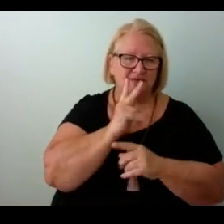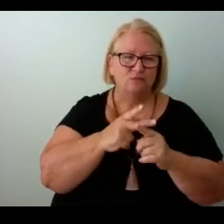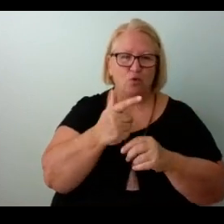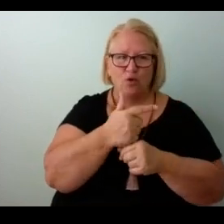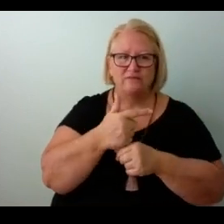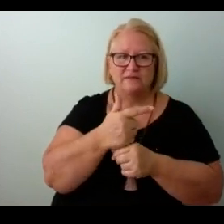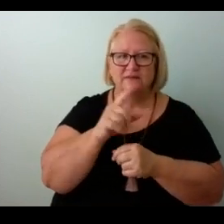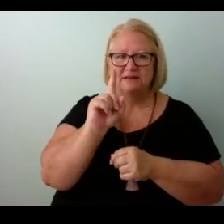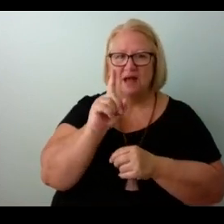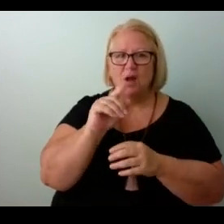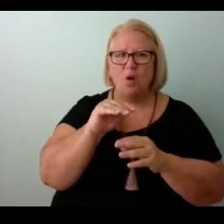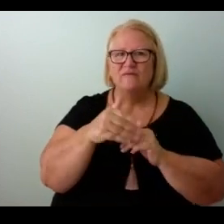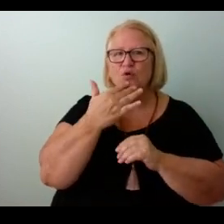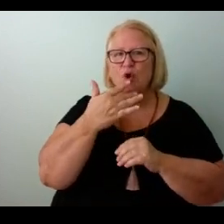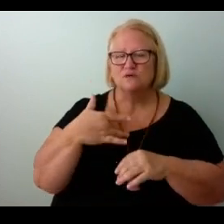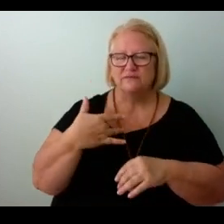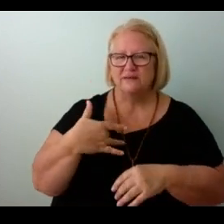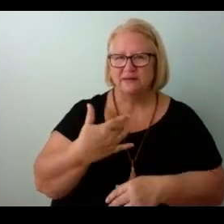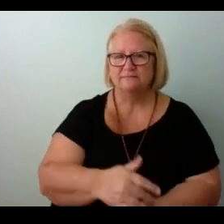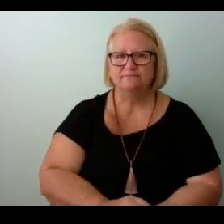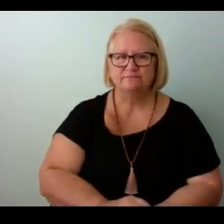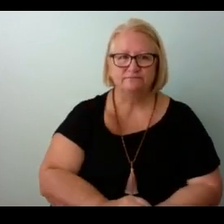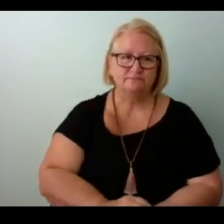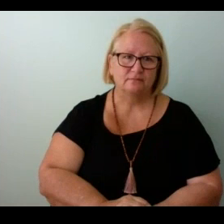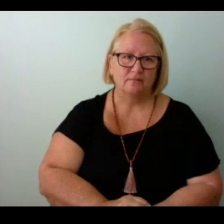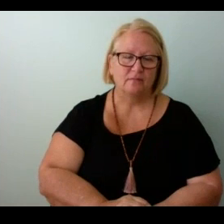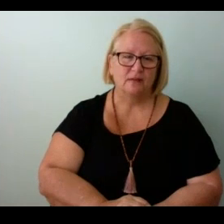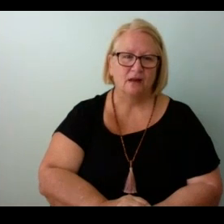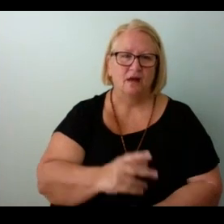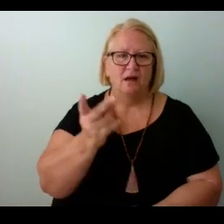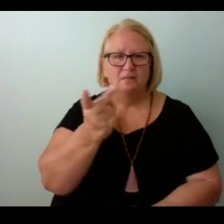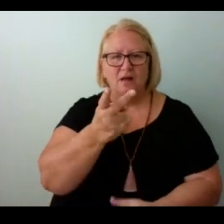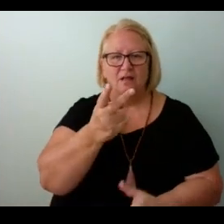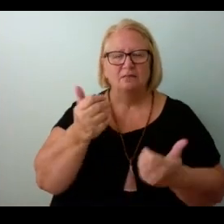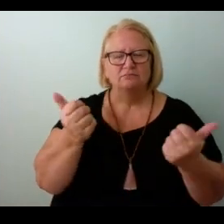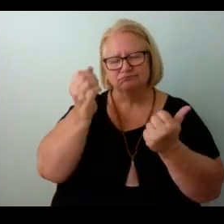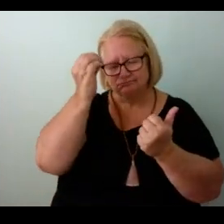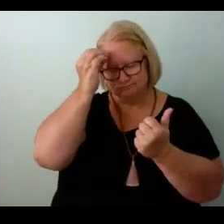of living today and you've got such a wealth of knowledge that I know has been really helpful